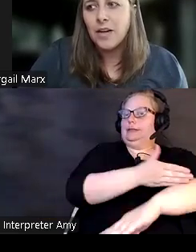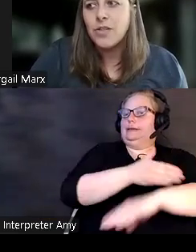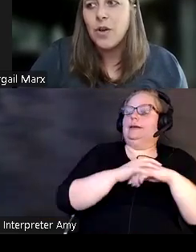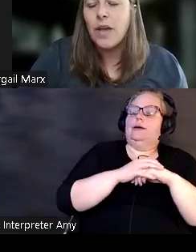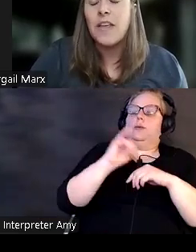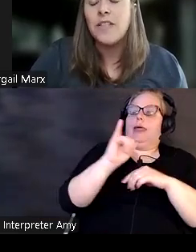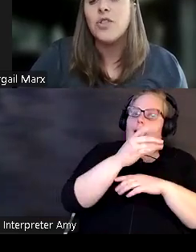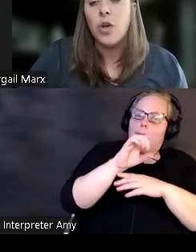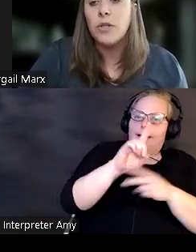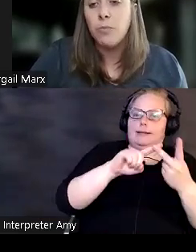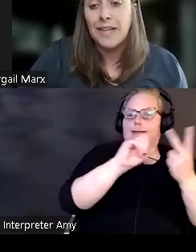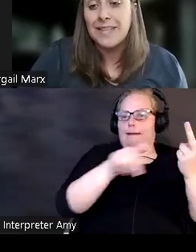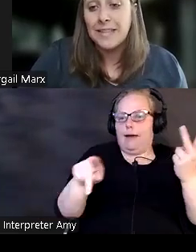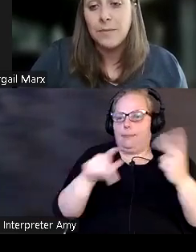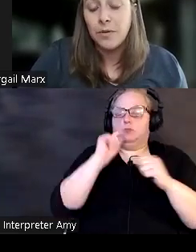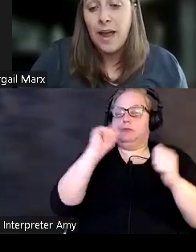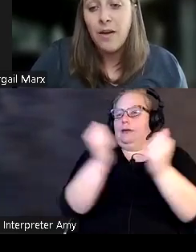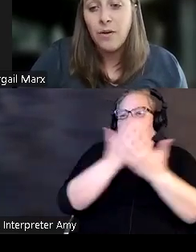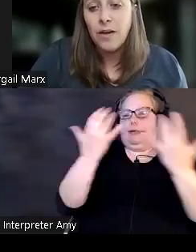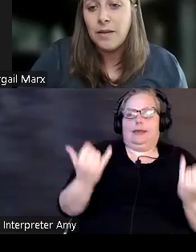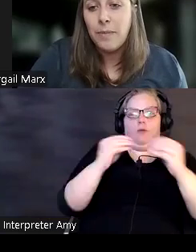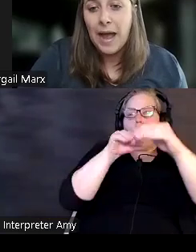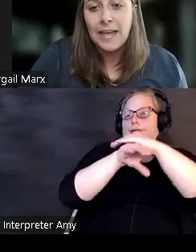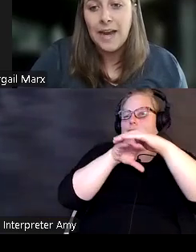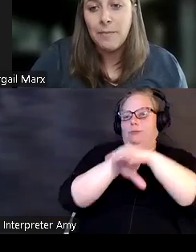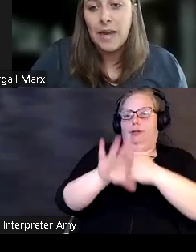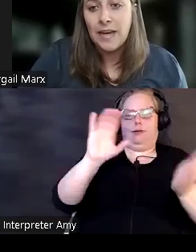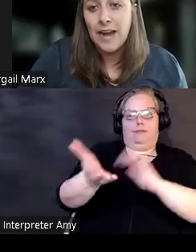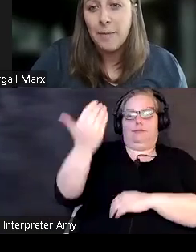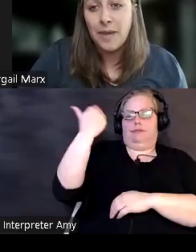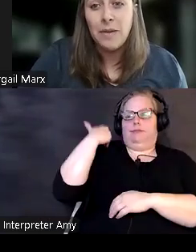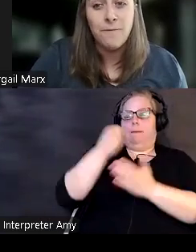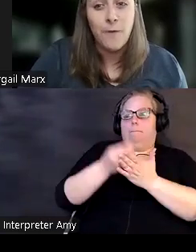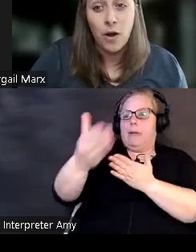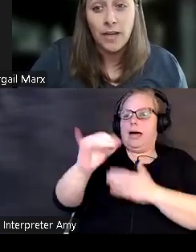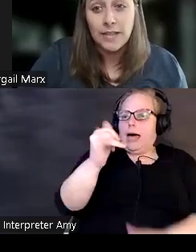these are so much more accessible now. Buying an iPad and an app can be far